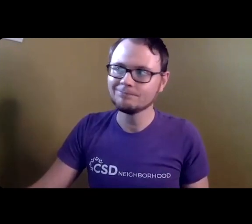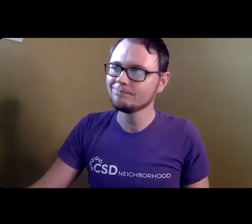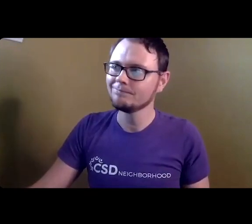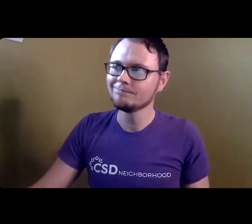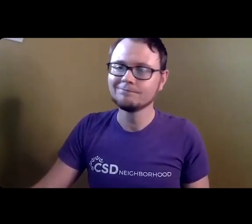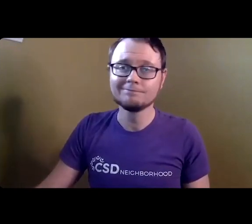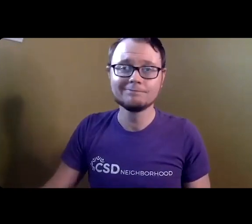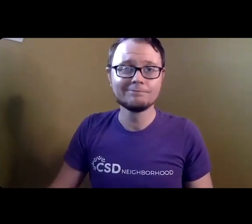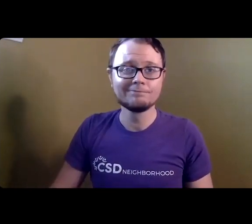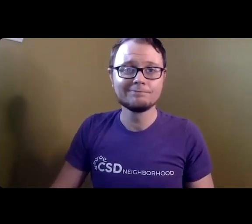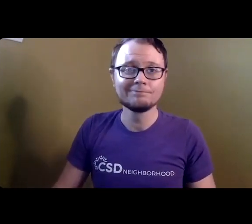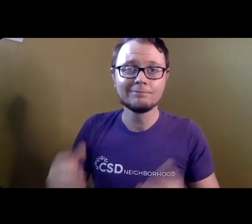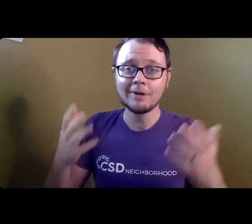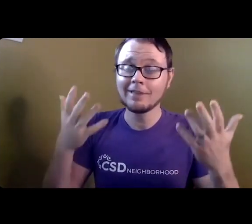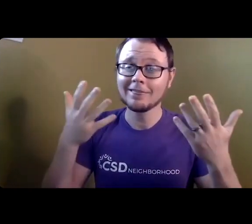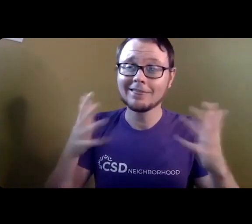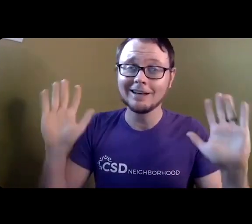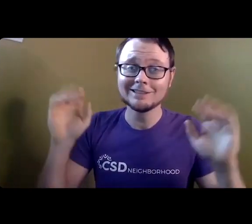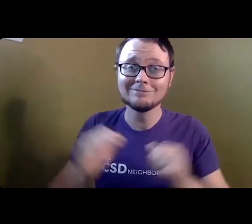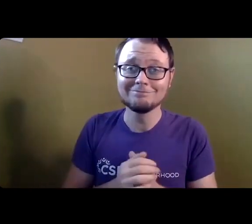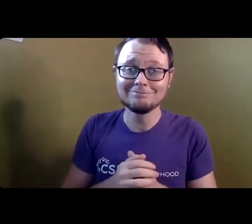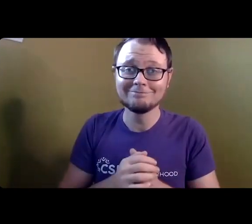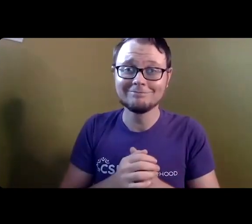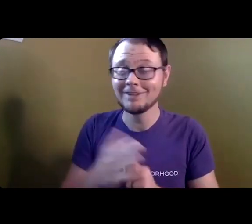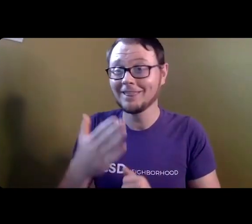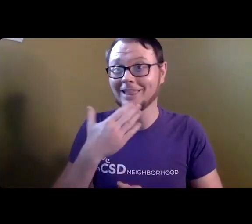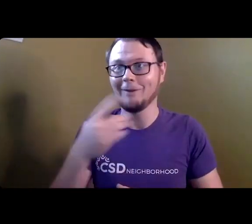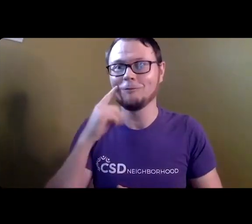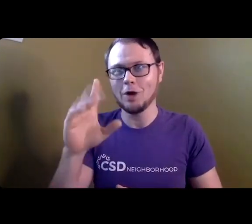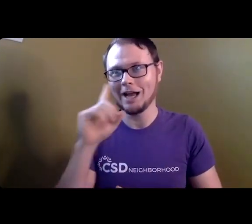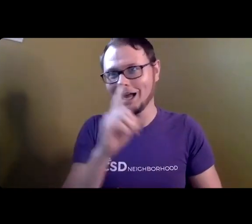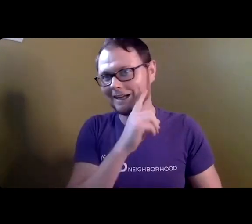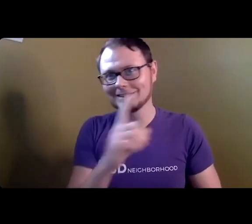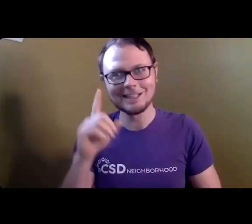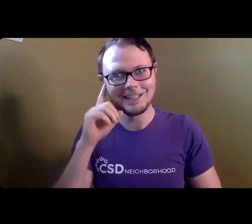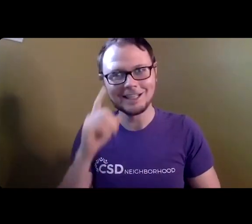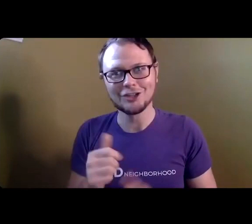supported our work so thanks to them. That's it for me.